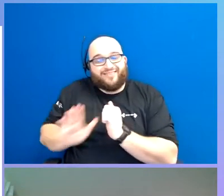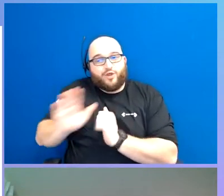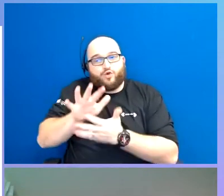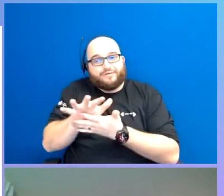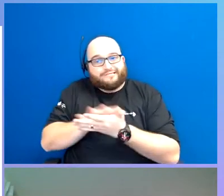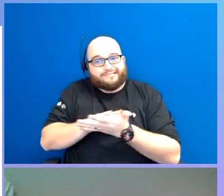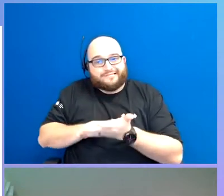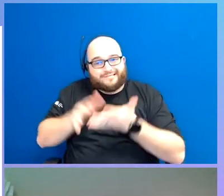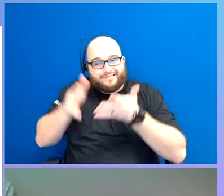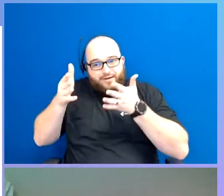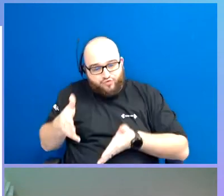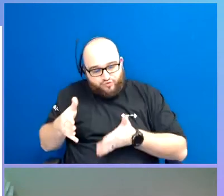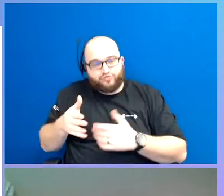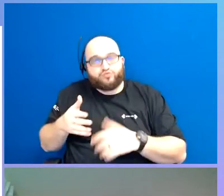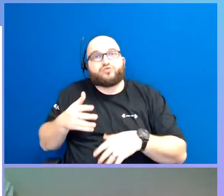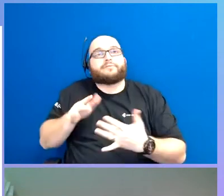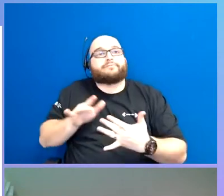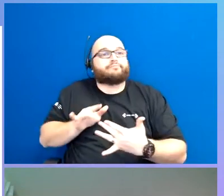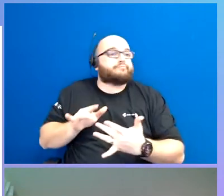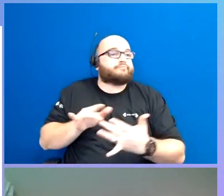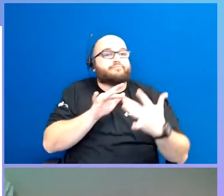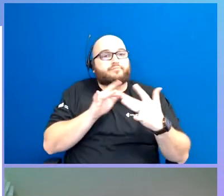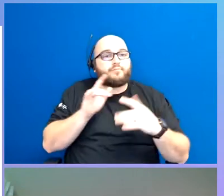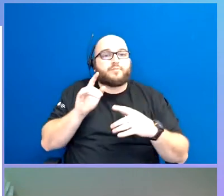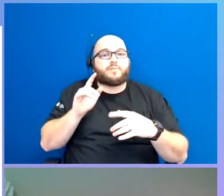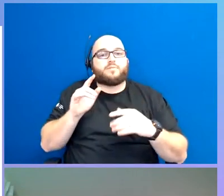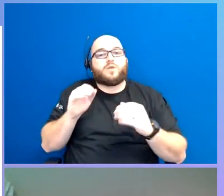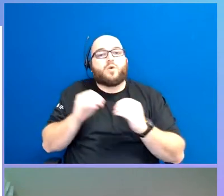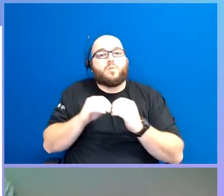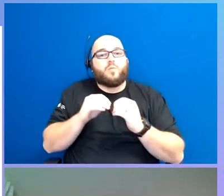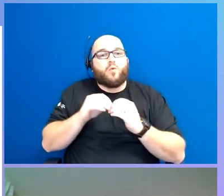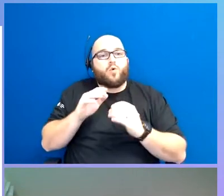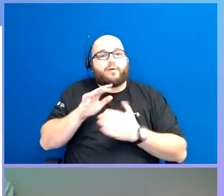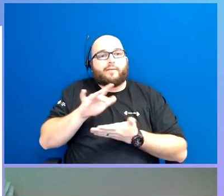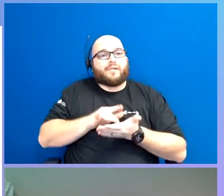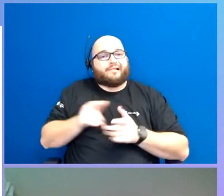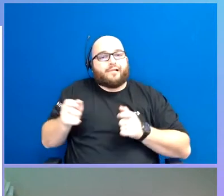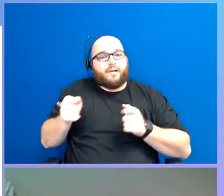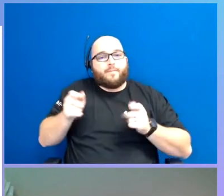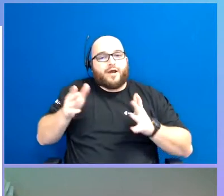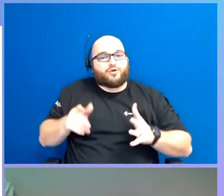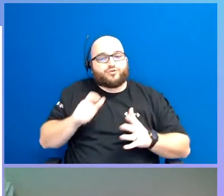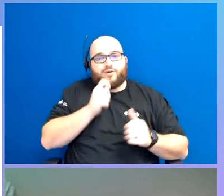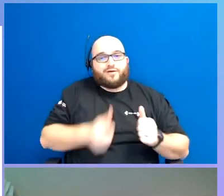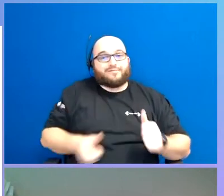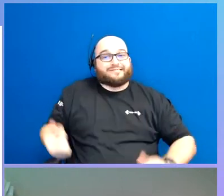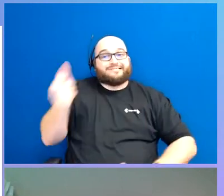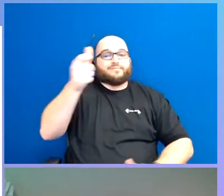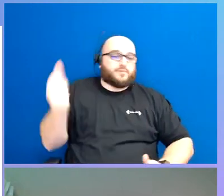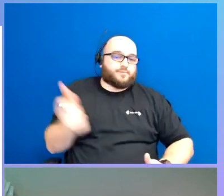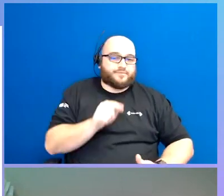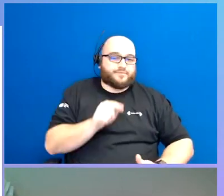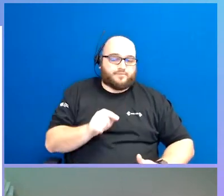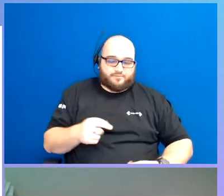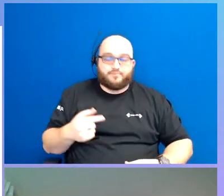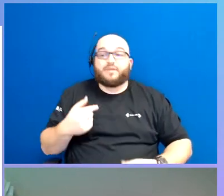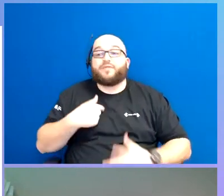reaching out to, um, middle management in their realm. Then